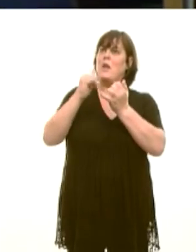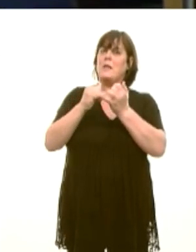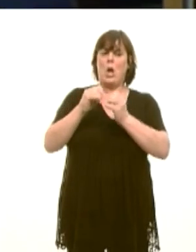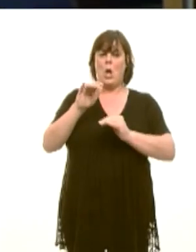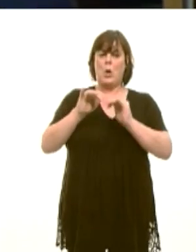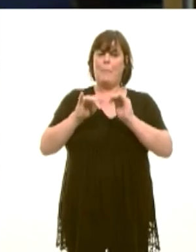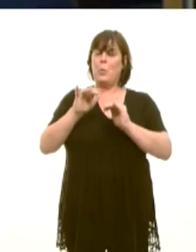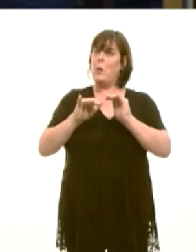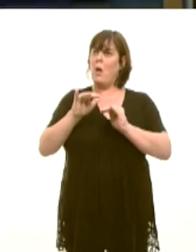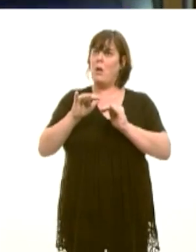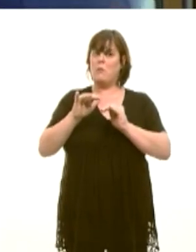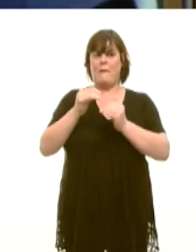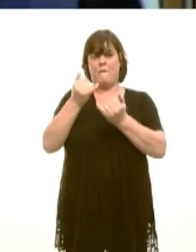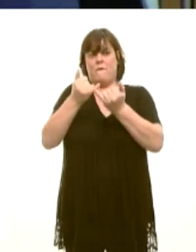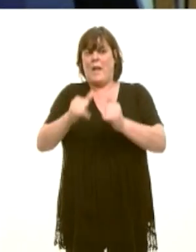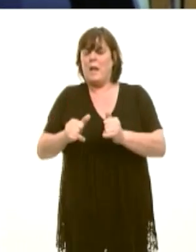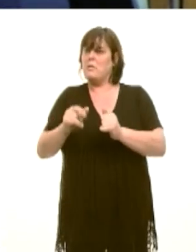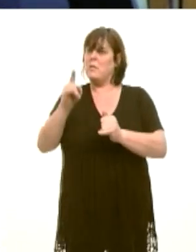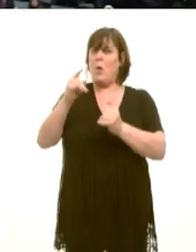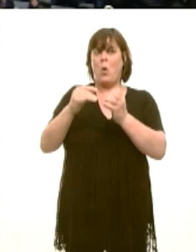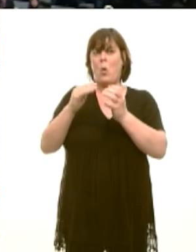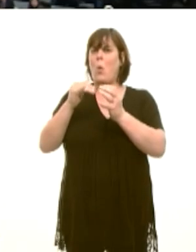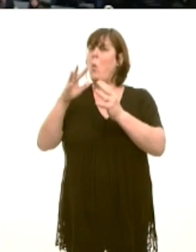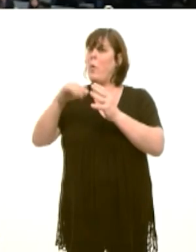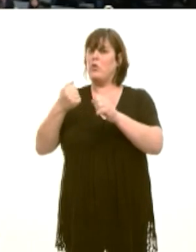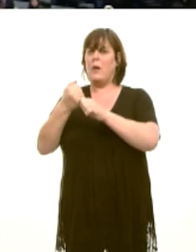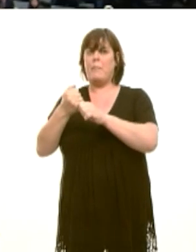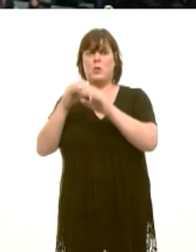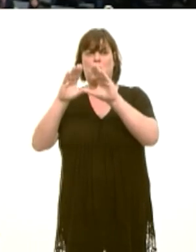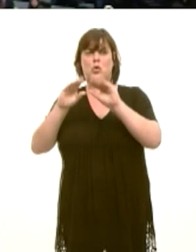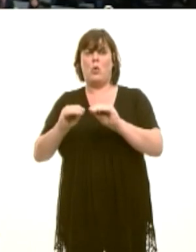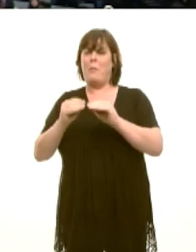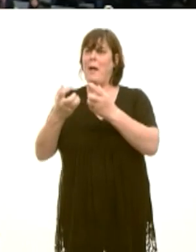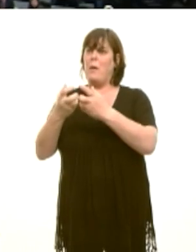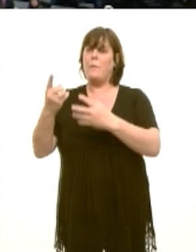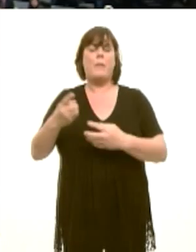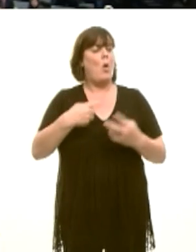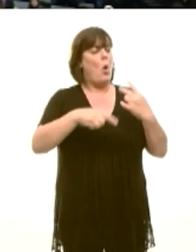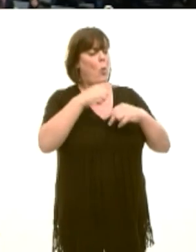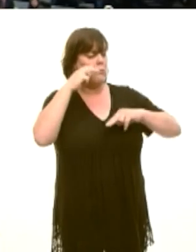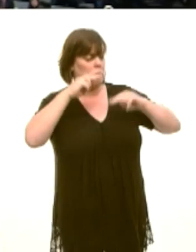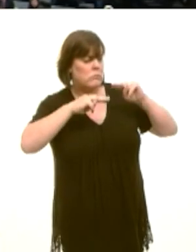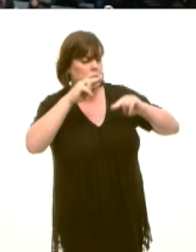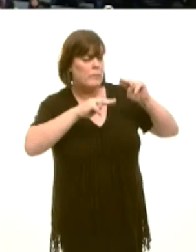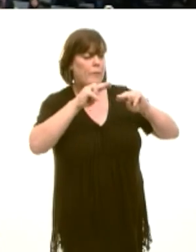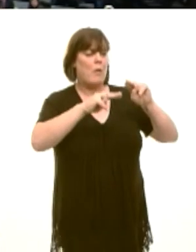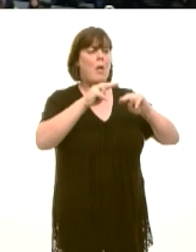Government? OAQ(4)2437(FM) Carwyn Jones: Yes. We work continuously with all NHS bodies to monitor the quality, performance and safety of service in the NHS in Wales